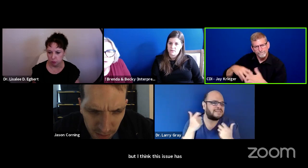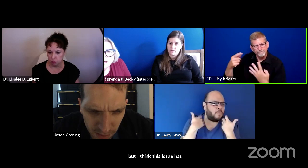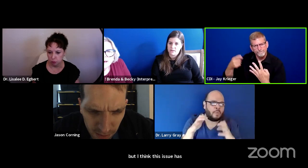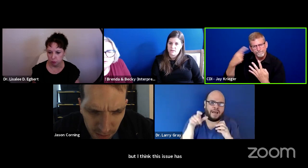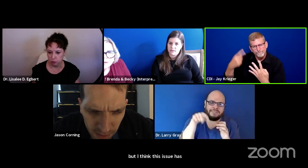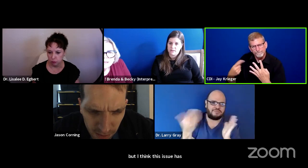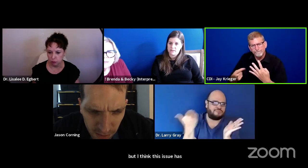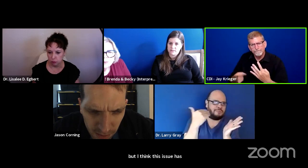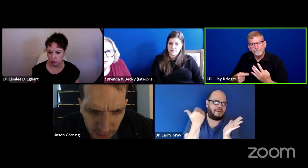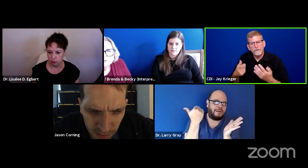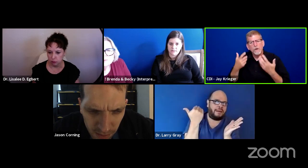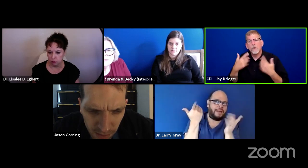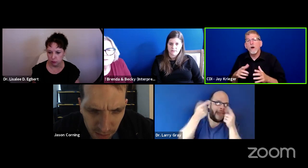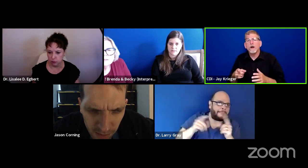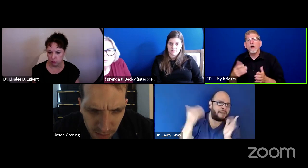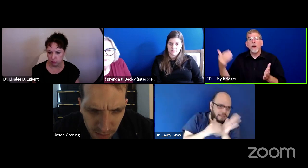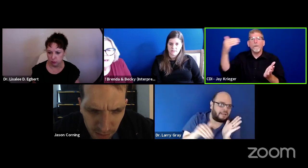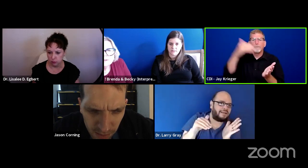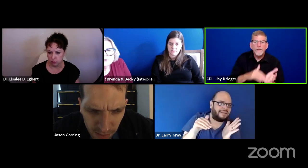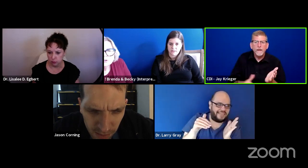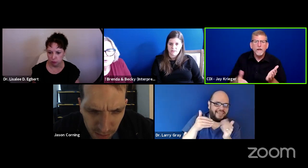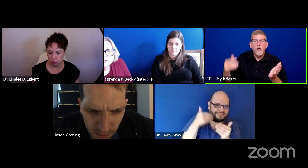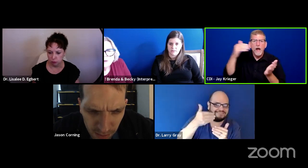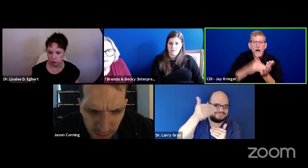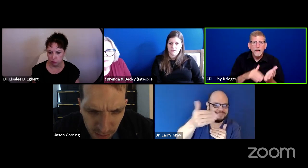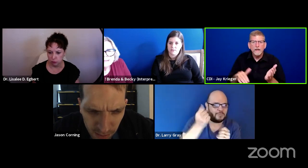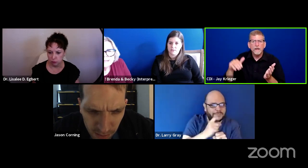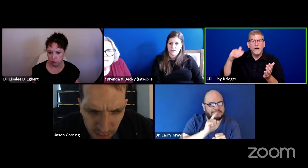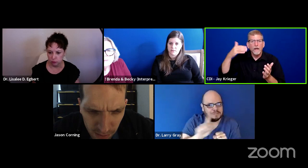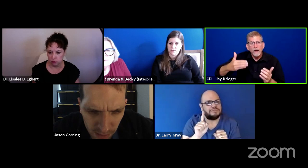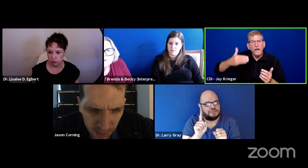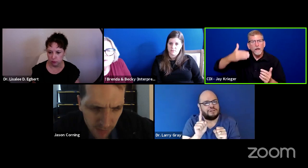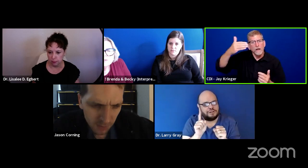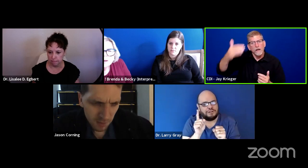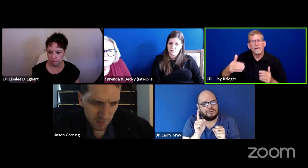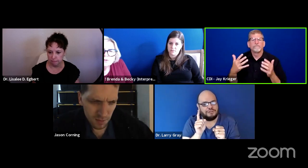I think it's important for someone external to MSD be involved.